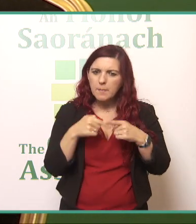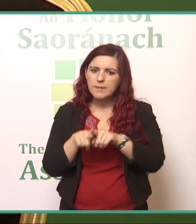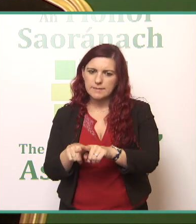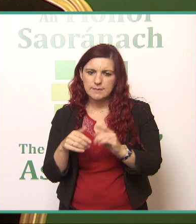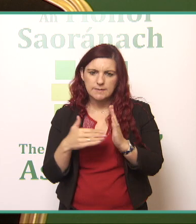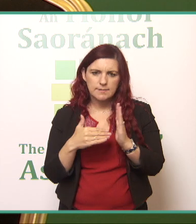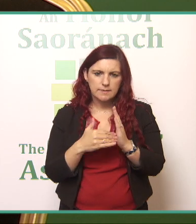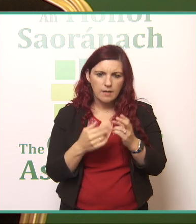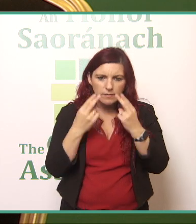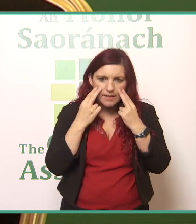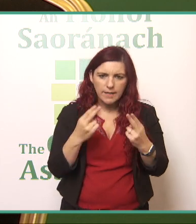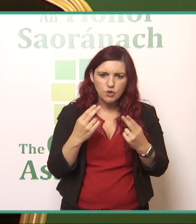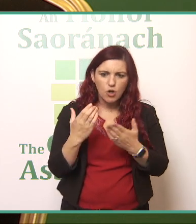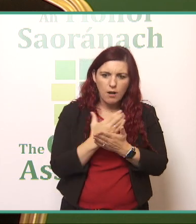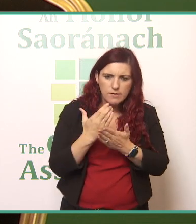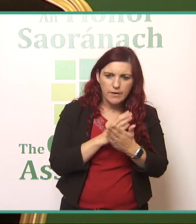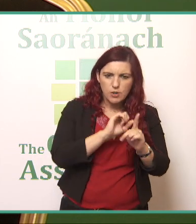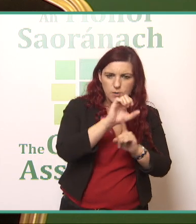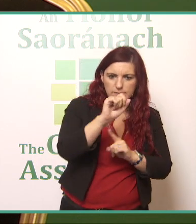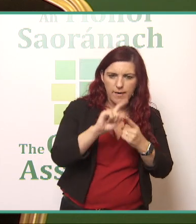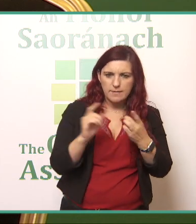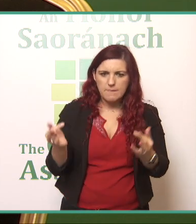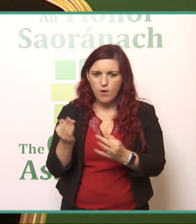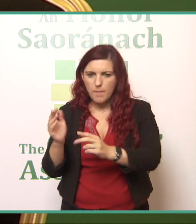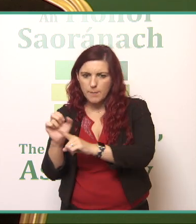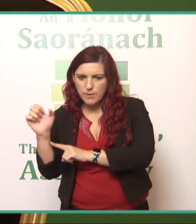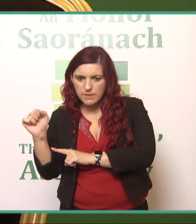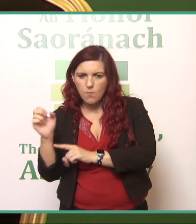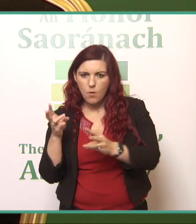nature conservation objectives and and farming objectives so that's a real